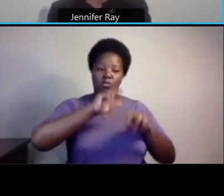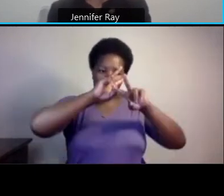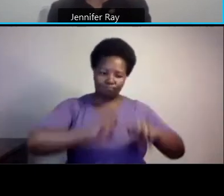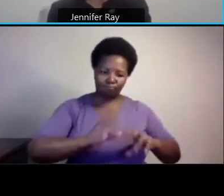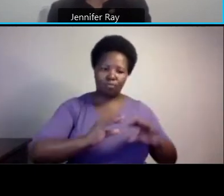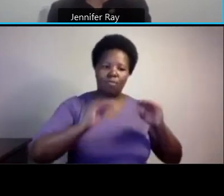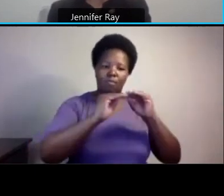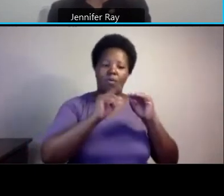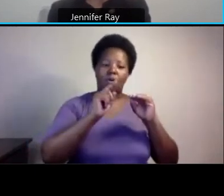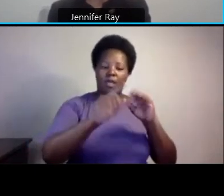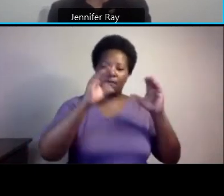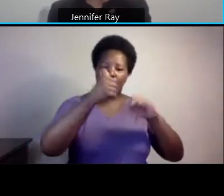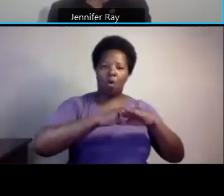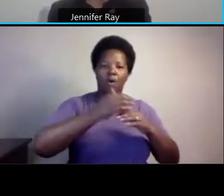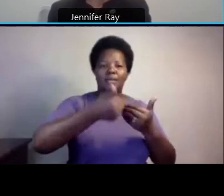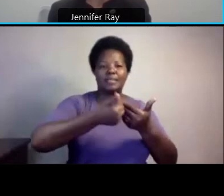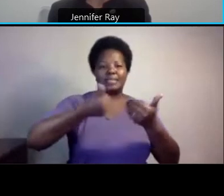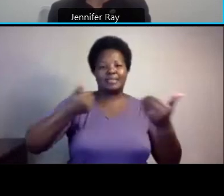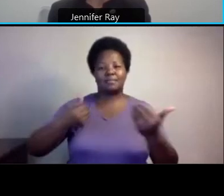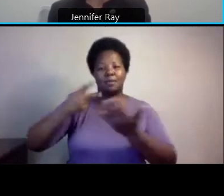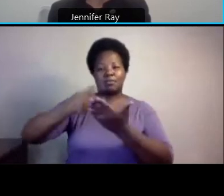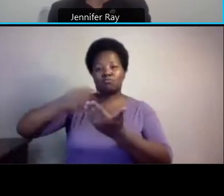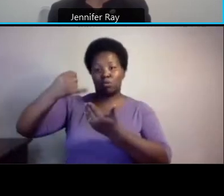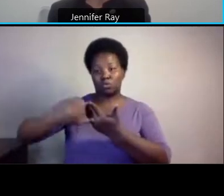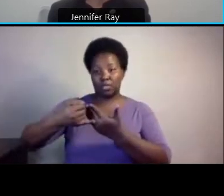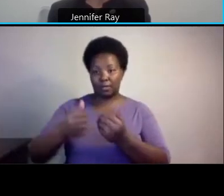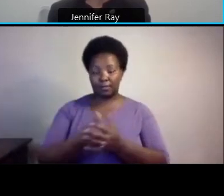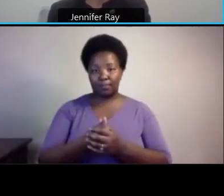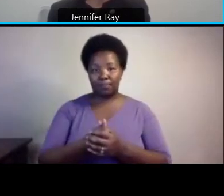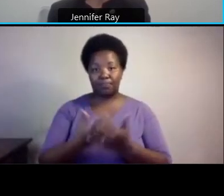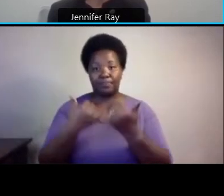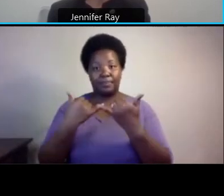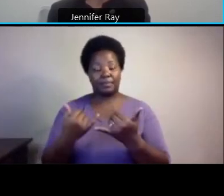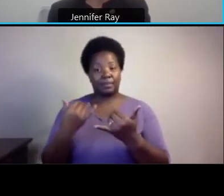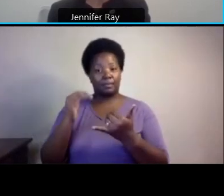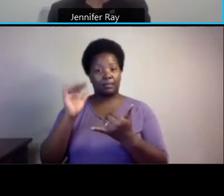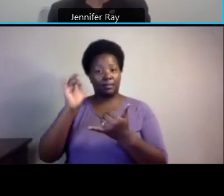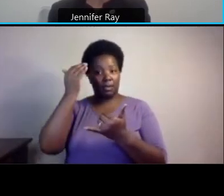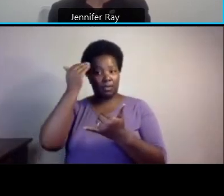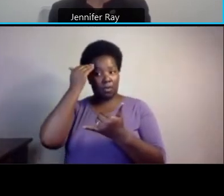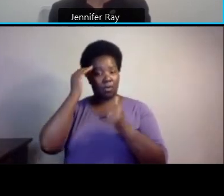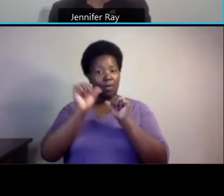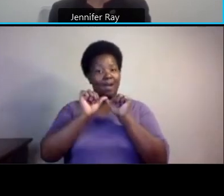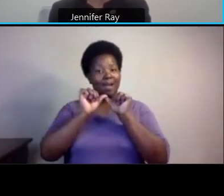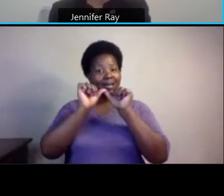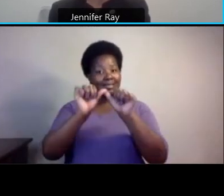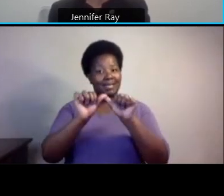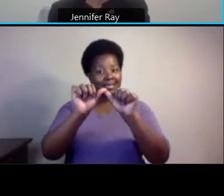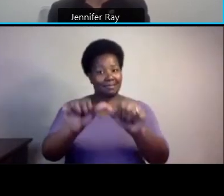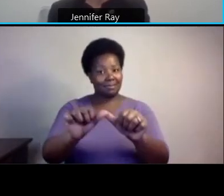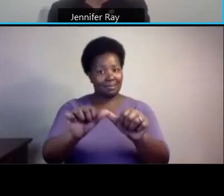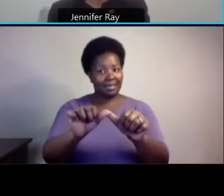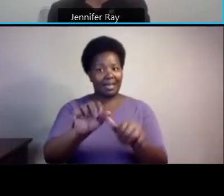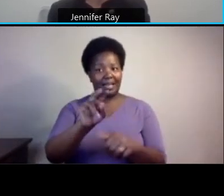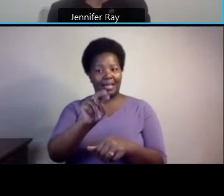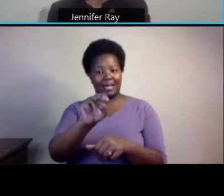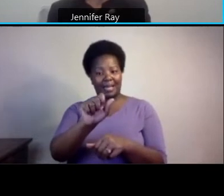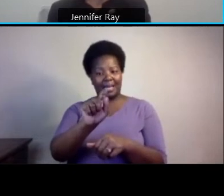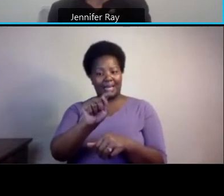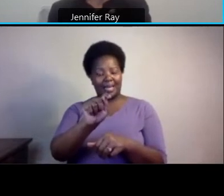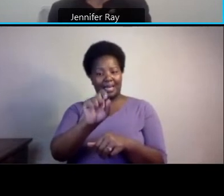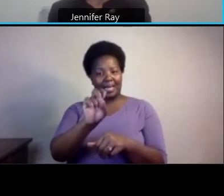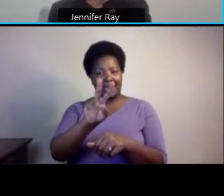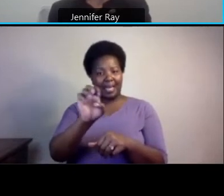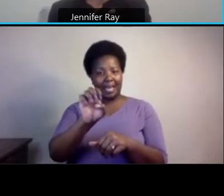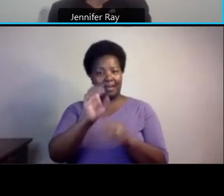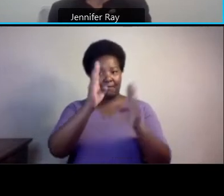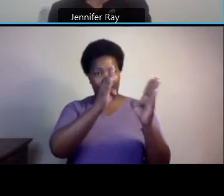the next question are sustainable native plants and trees being selected for the green spaces